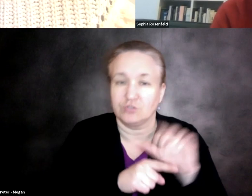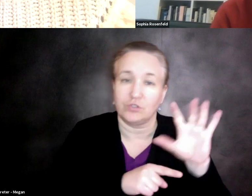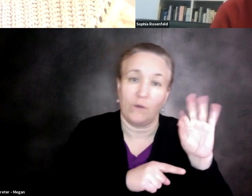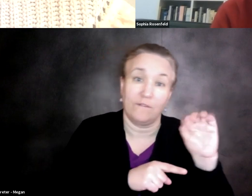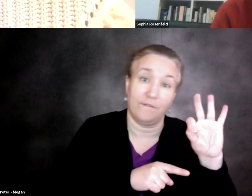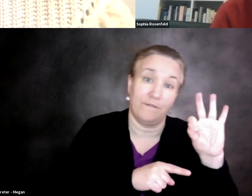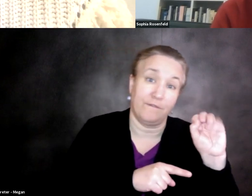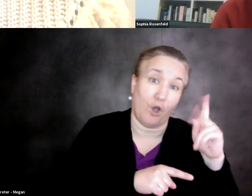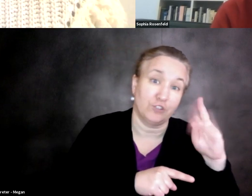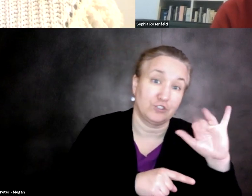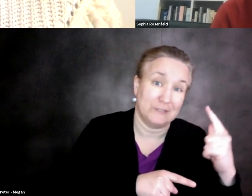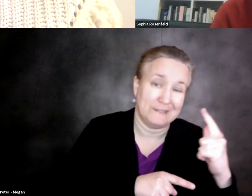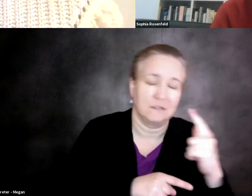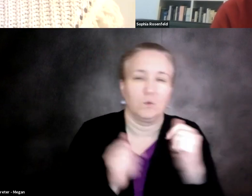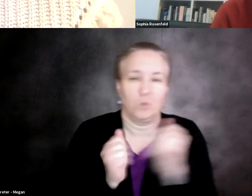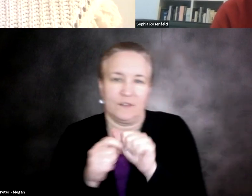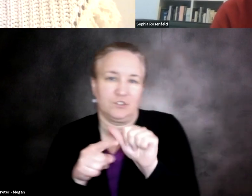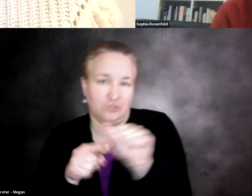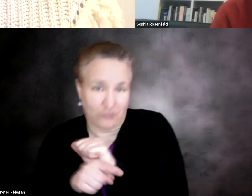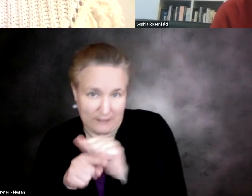And such practices are very prevalent